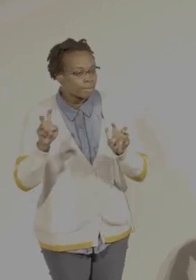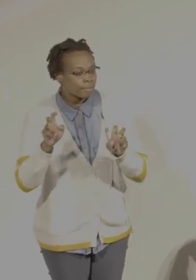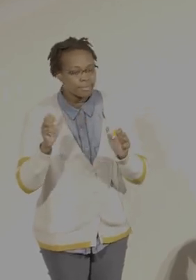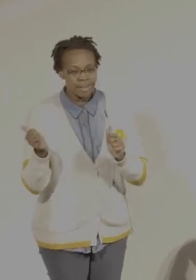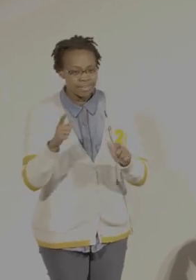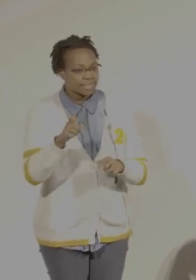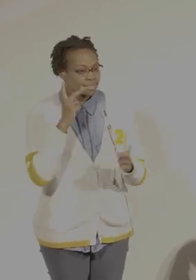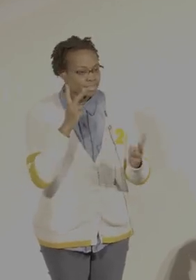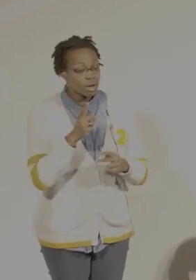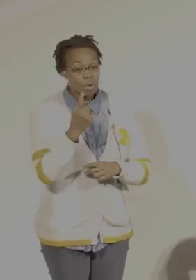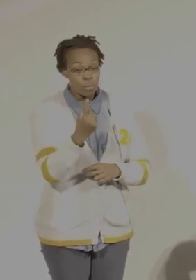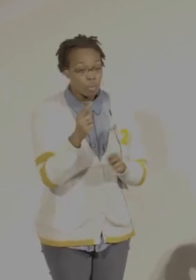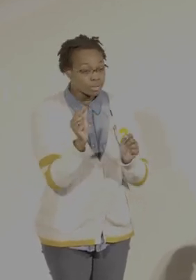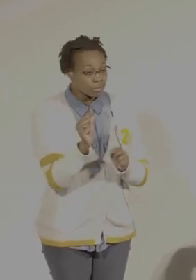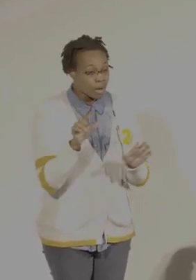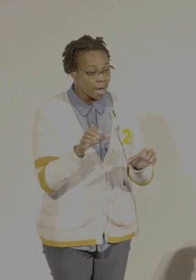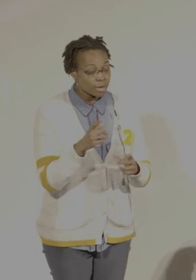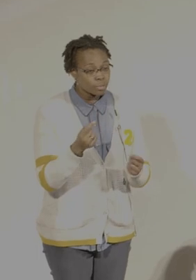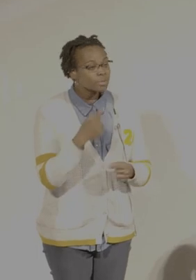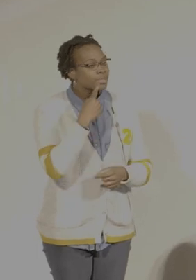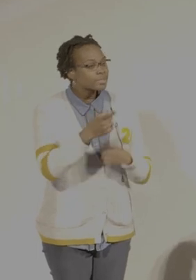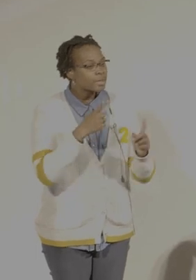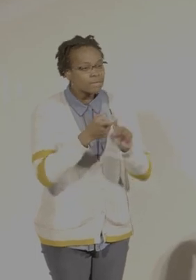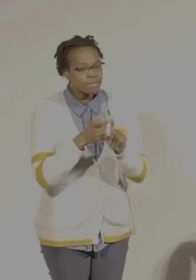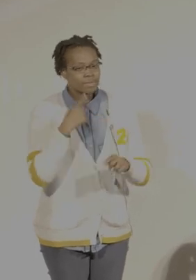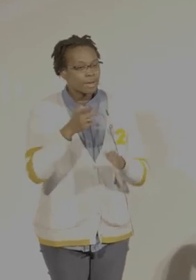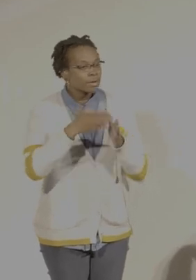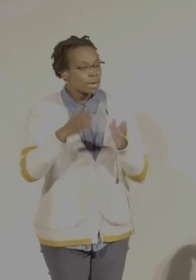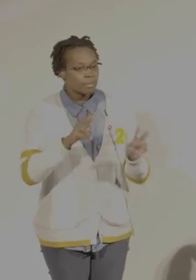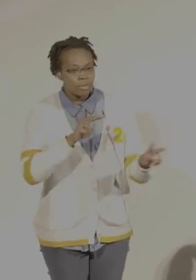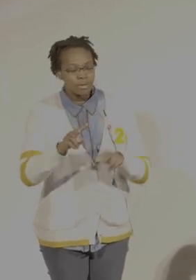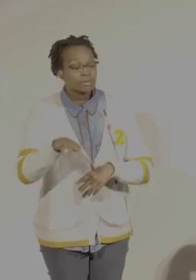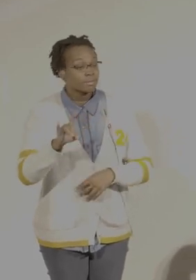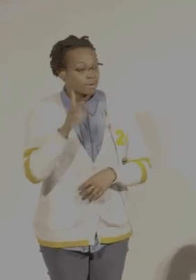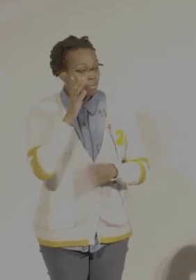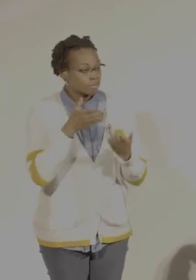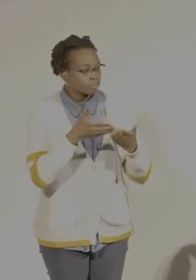So one small act everyone could do is tell their friends, tell your neighbors to watch it and find it. It will be widely available.